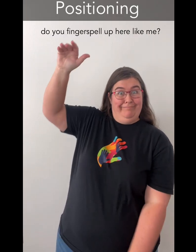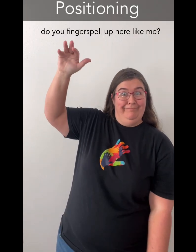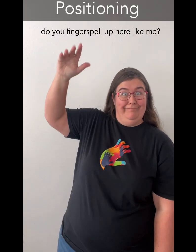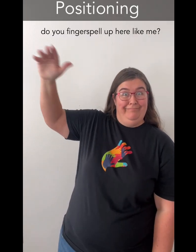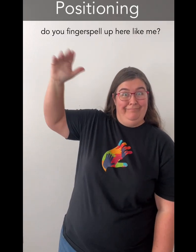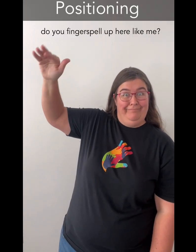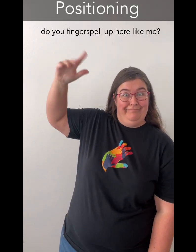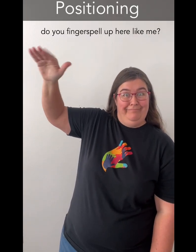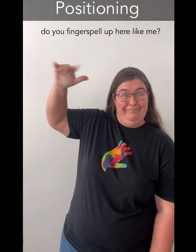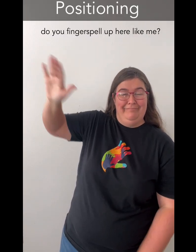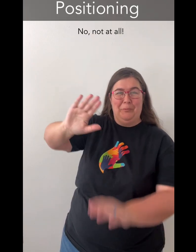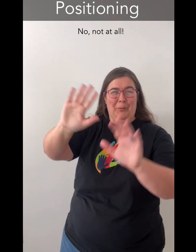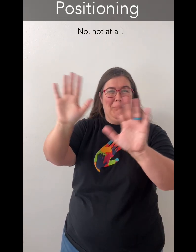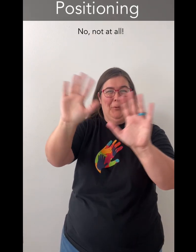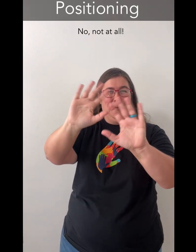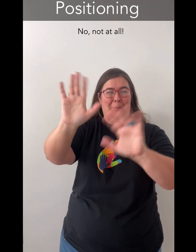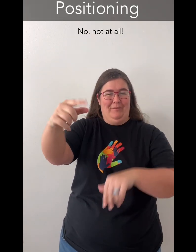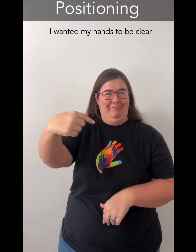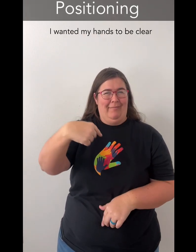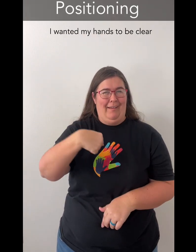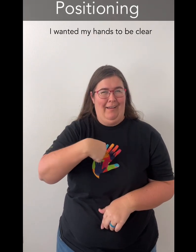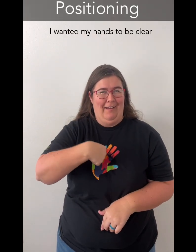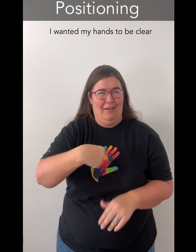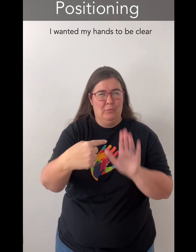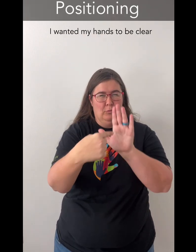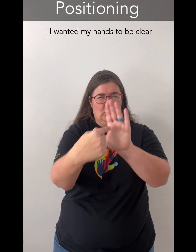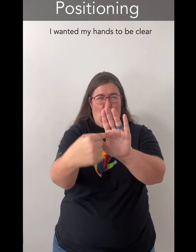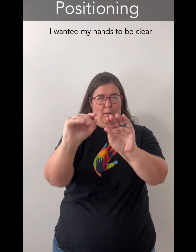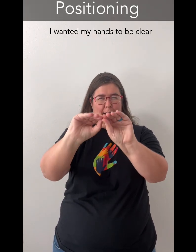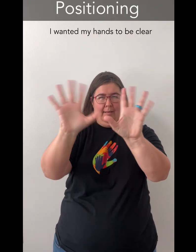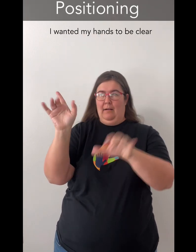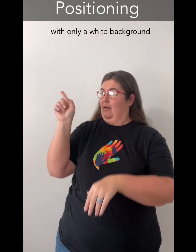do you fingerspell up here like me? No, not at all! I wanted my hands to be clear